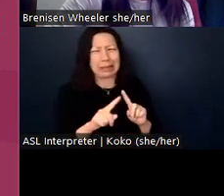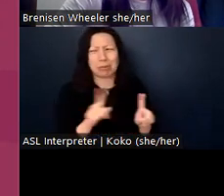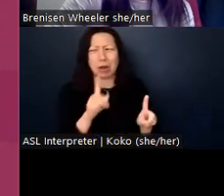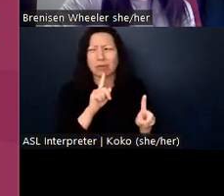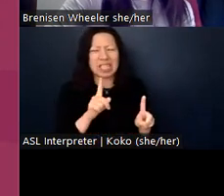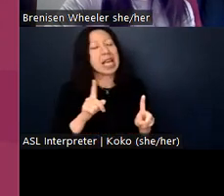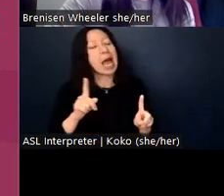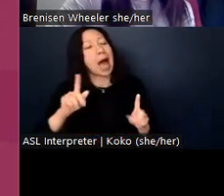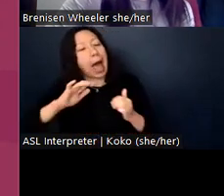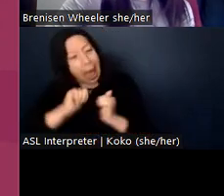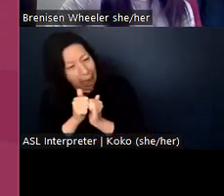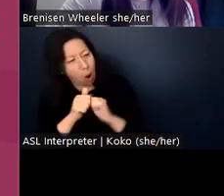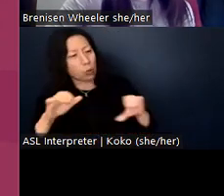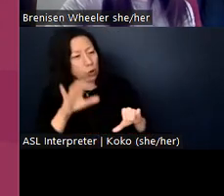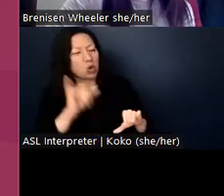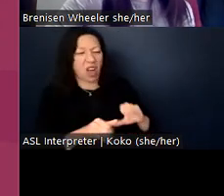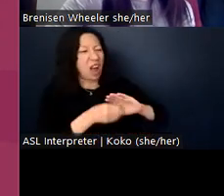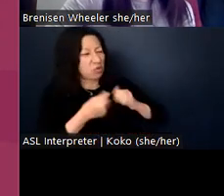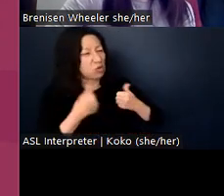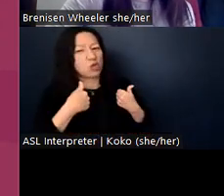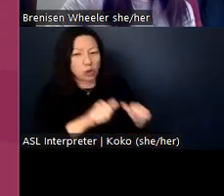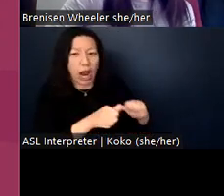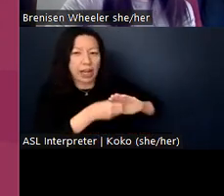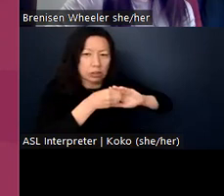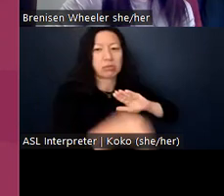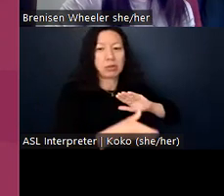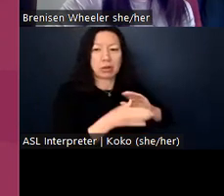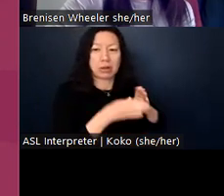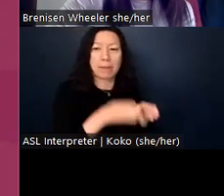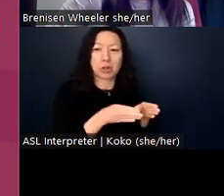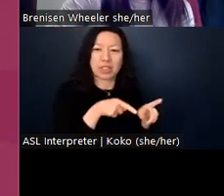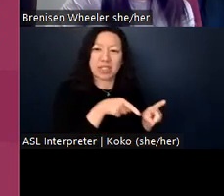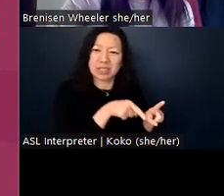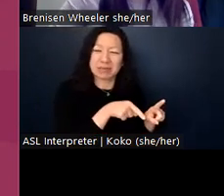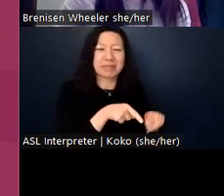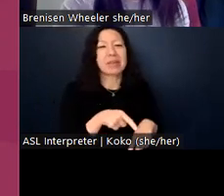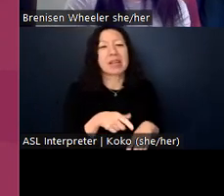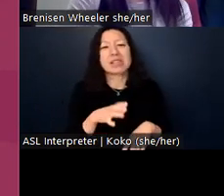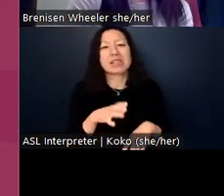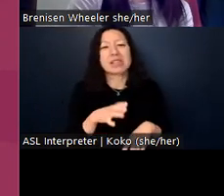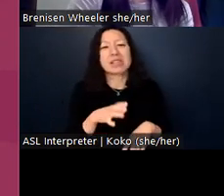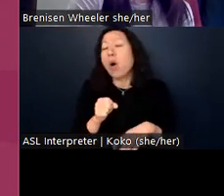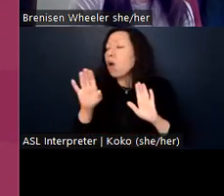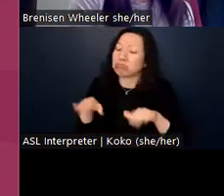12:27:21 Some people say, Oh, assume it meant to be so great. 12:27:24 Just kind of brush it off and big. Oh, this is perfect personality!